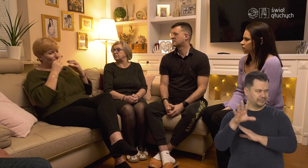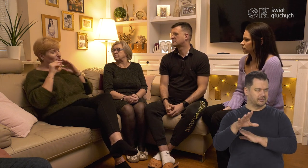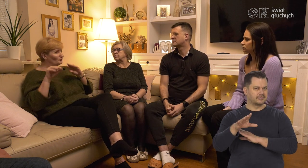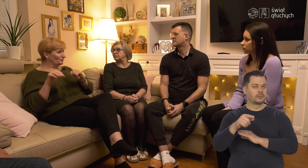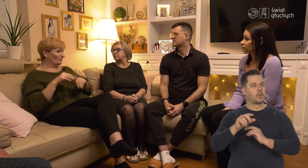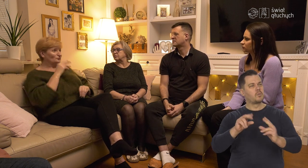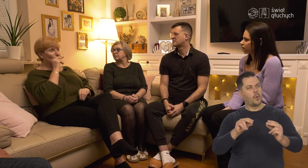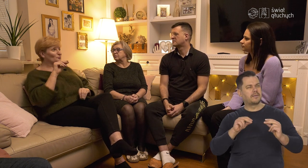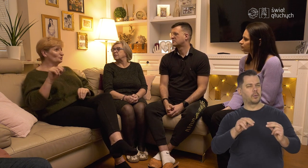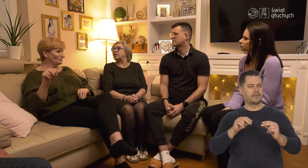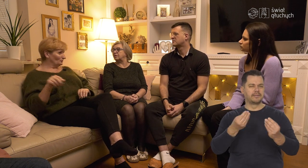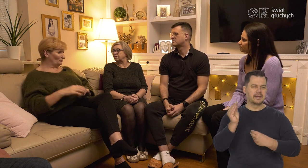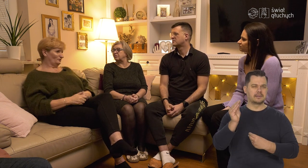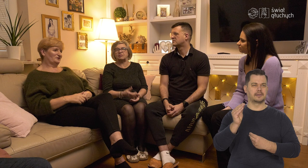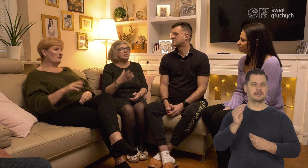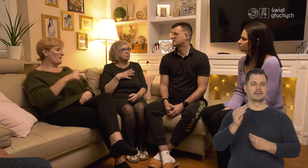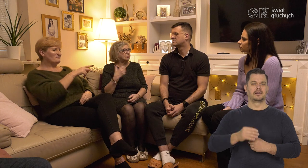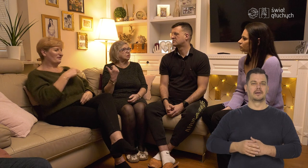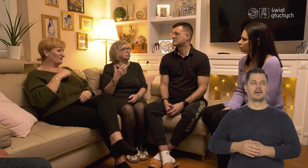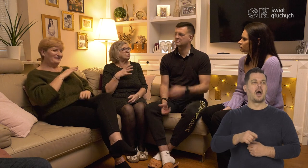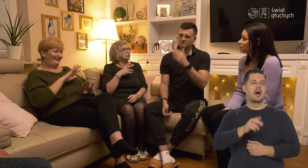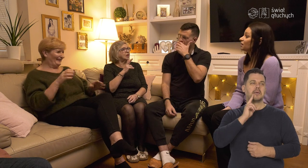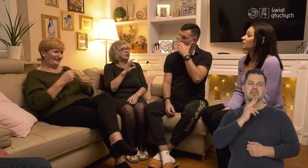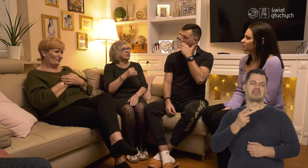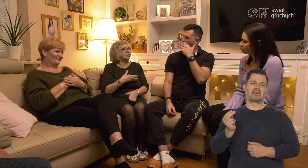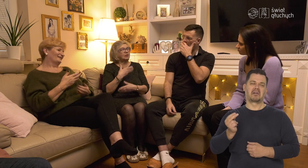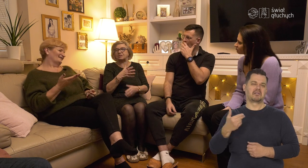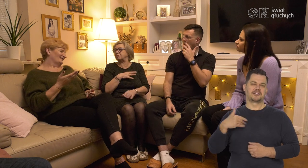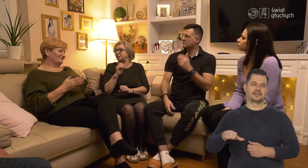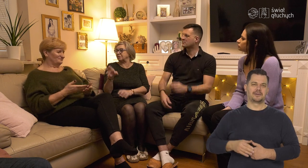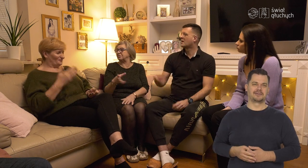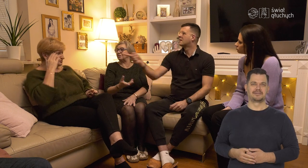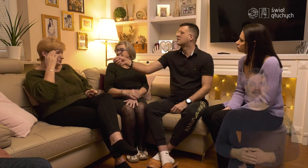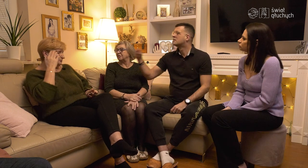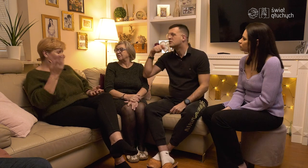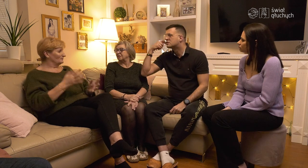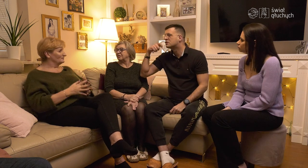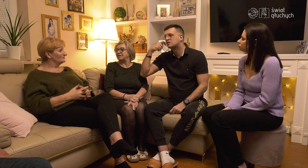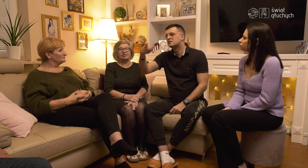to speak, to learn to speak. Your mother didn't want to, and I understand that.